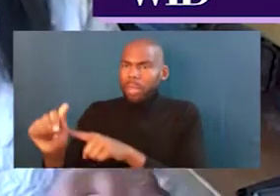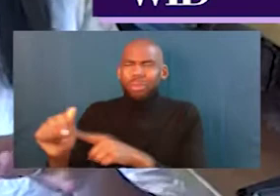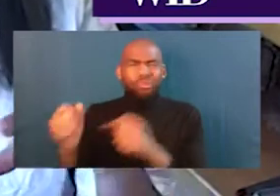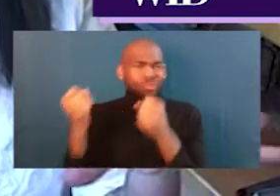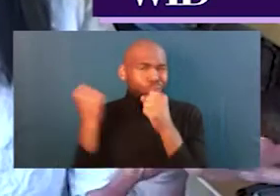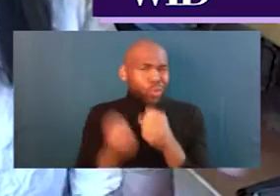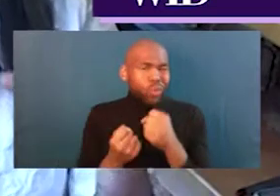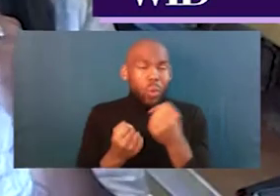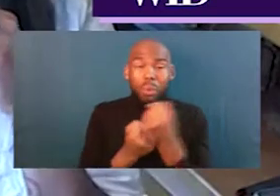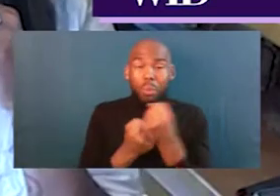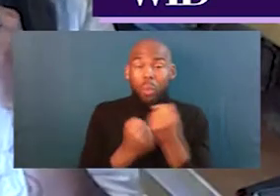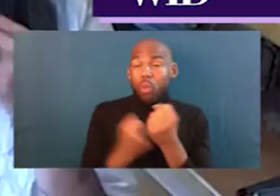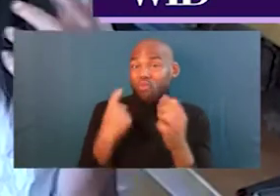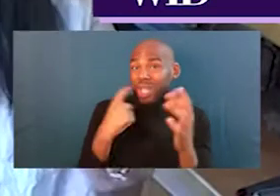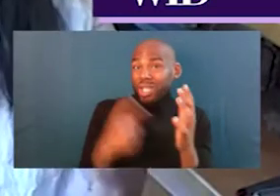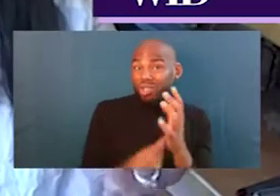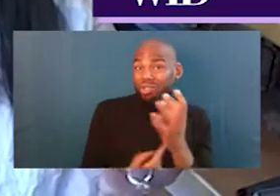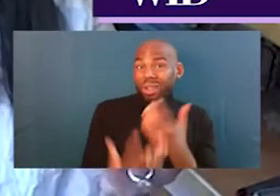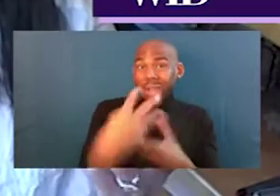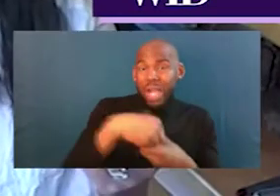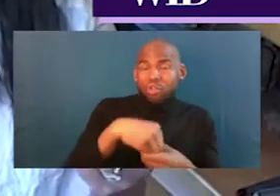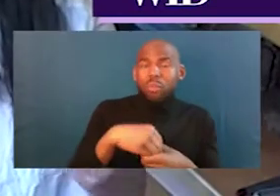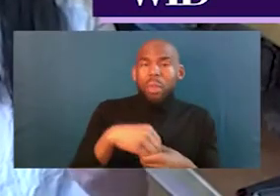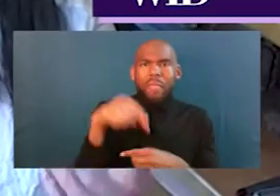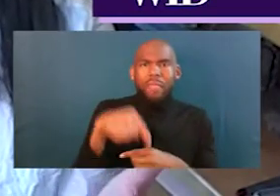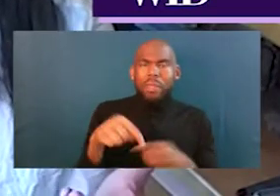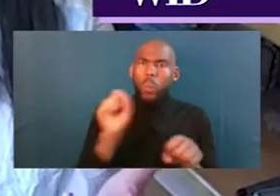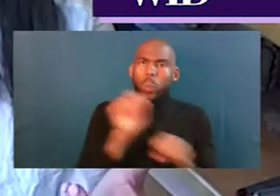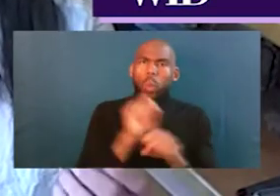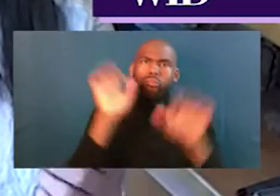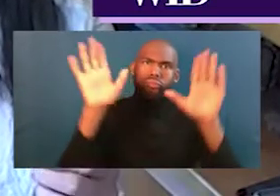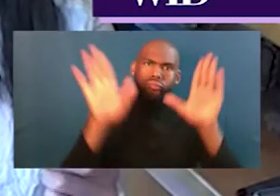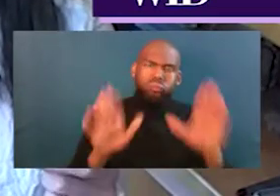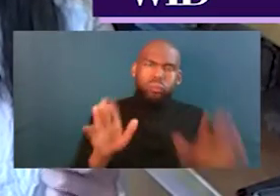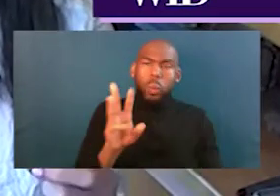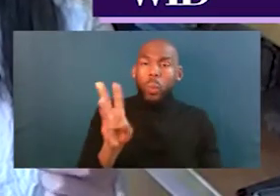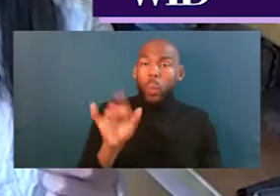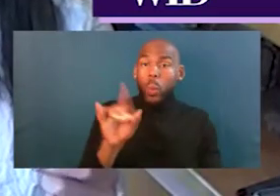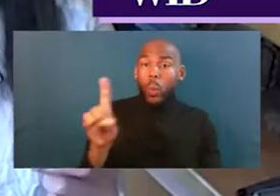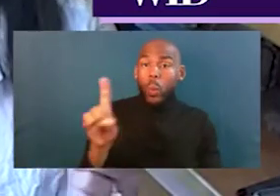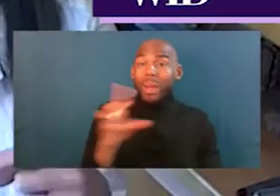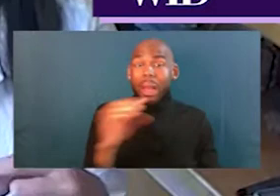and engagement and recognition of the incredibly important work that WID does within Wells